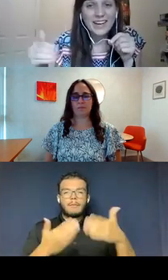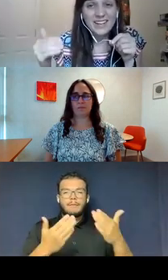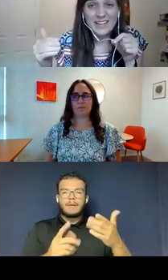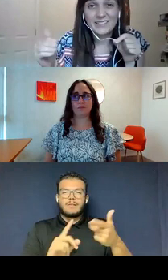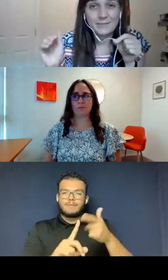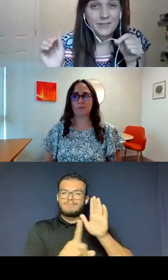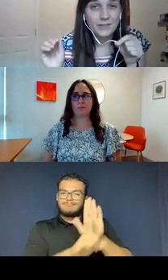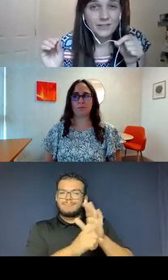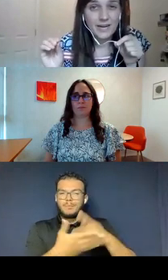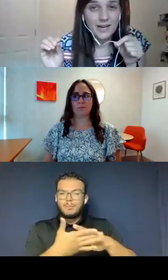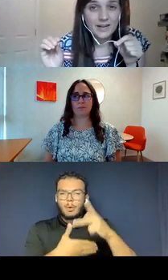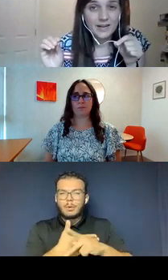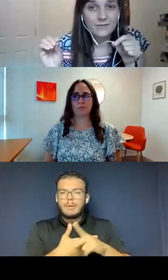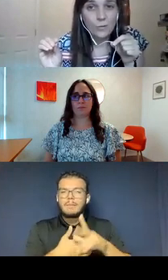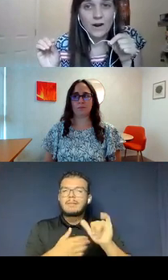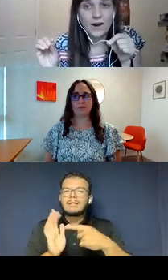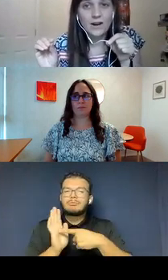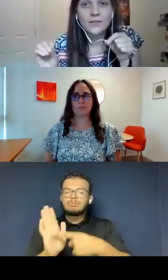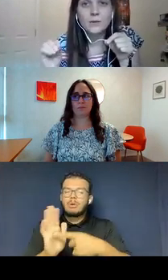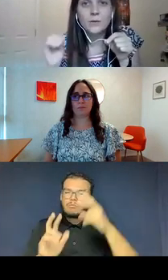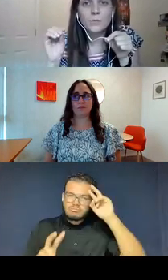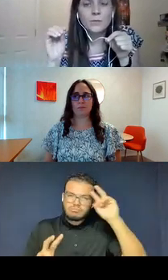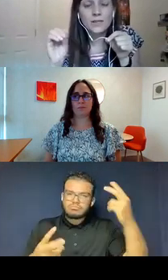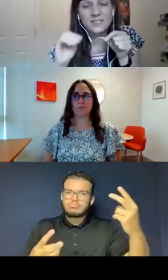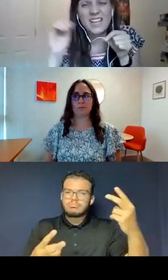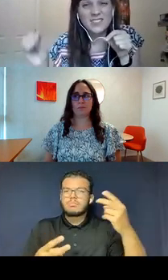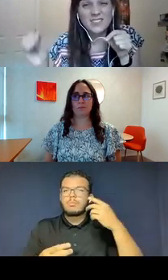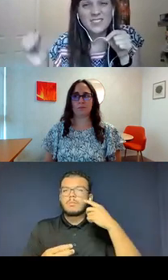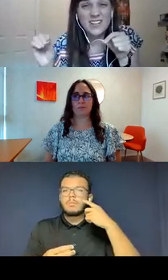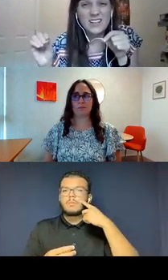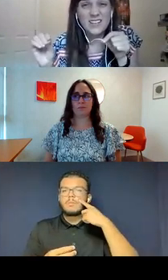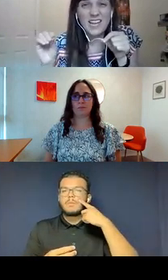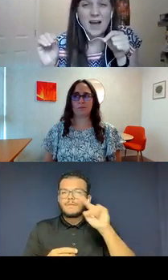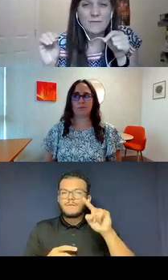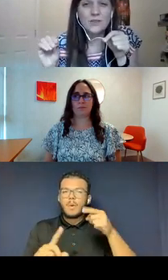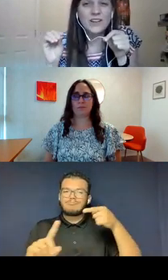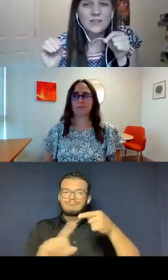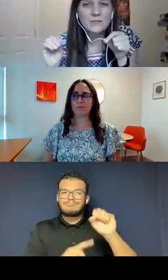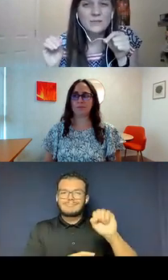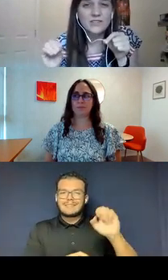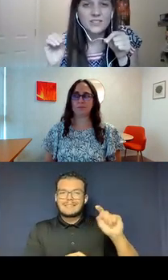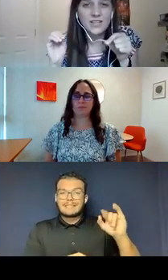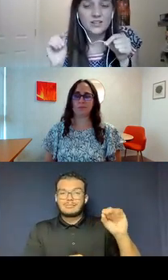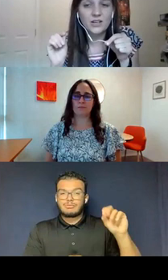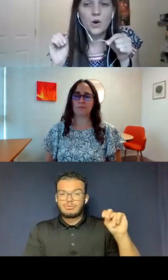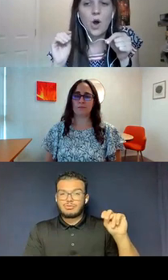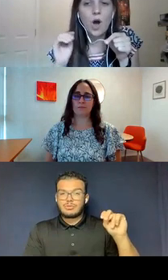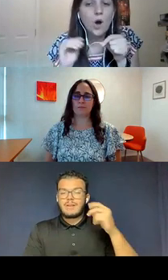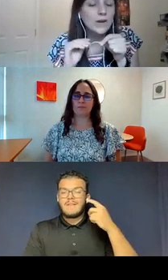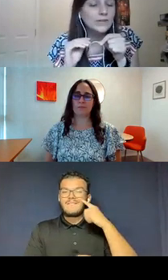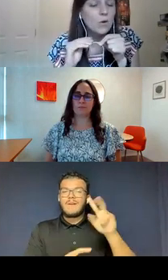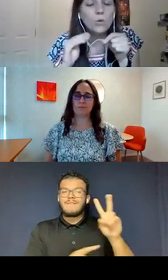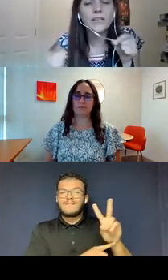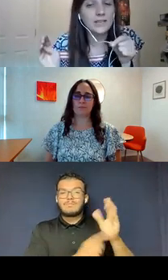That indicates a misunderstanding for the section. For the victim services section, you're always only